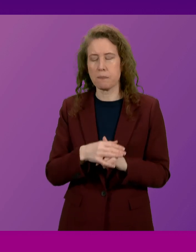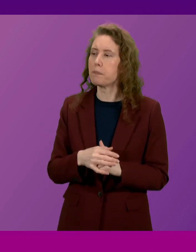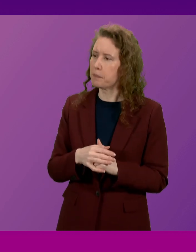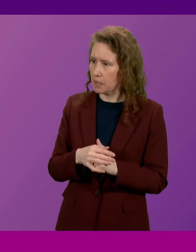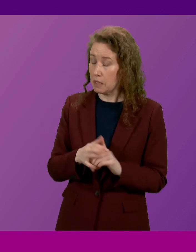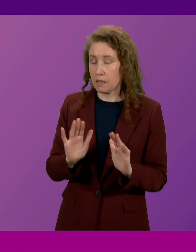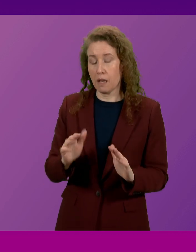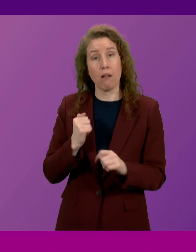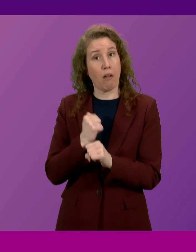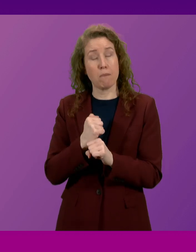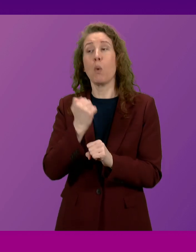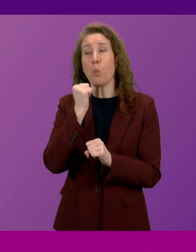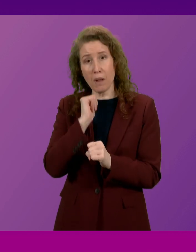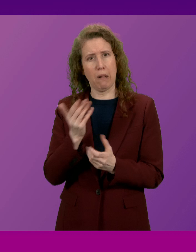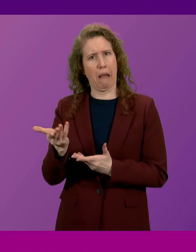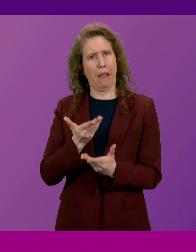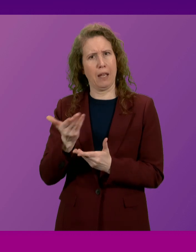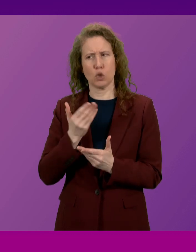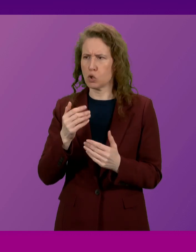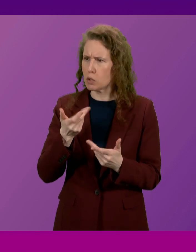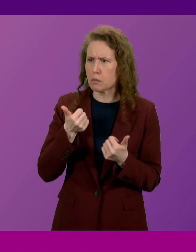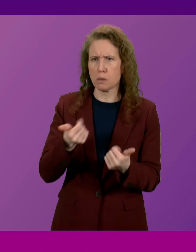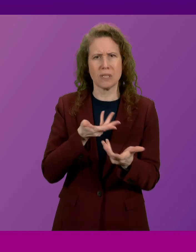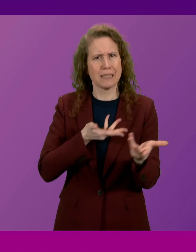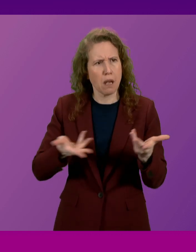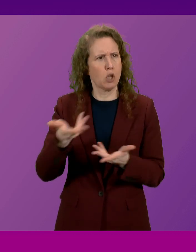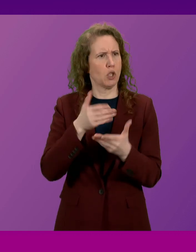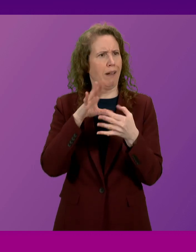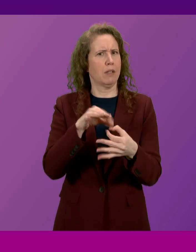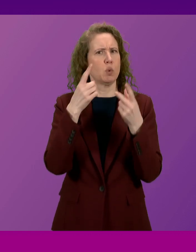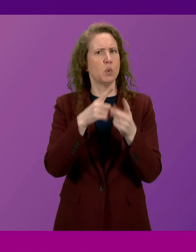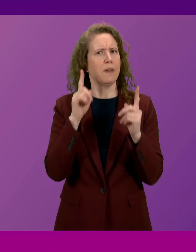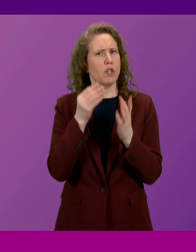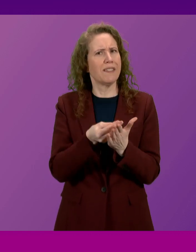The Government will engage constructively in discussions about university finances. We do that